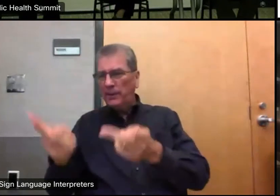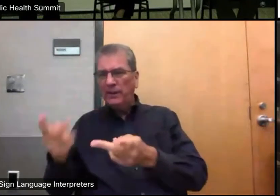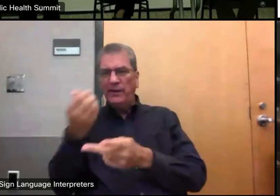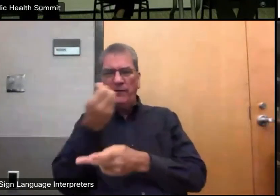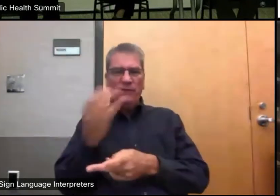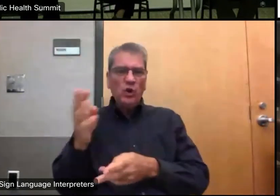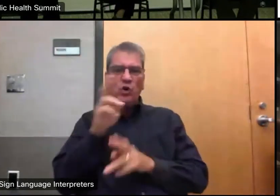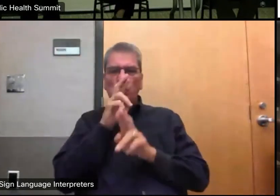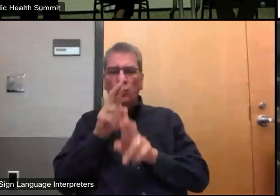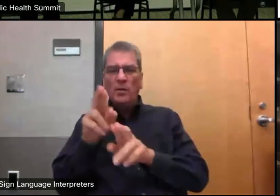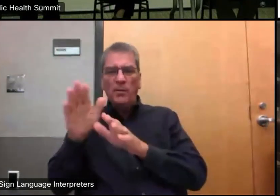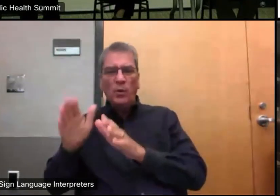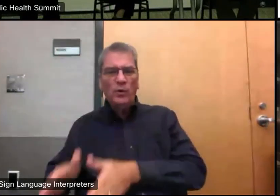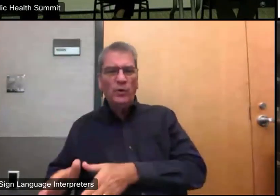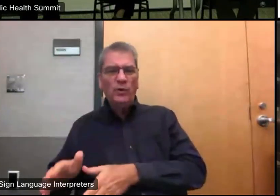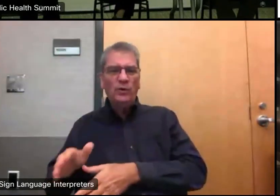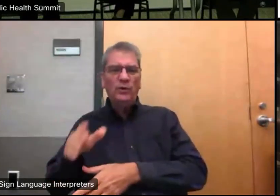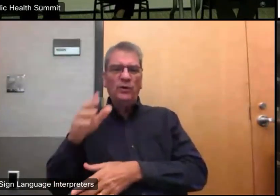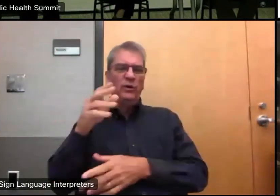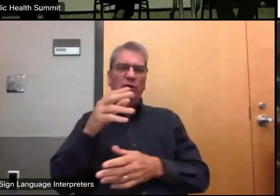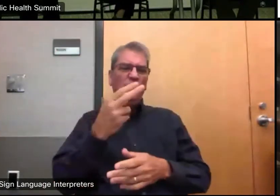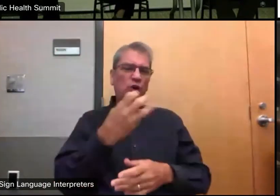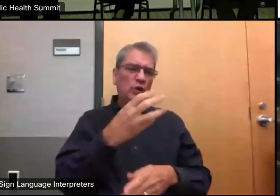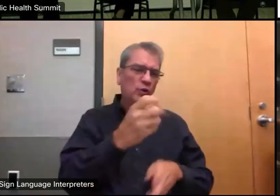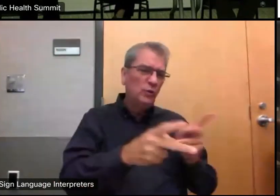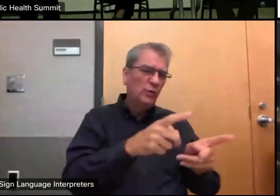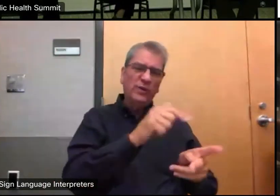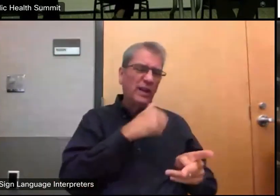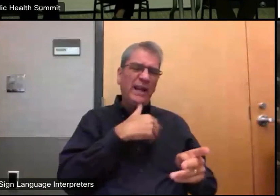doing the work of journalism, and they generally don't have much expertise. Um, and, and a